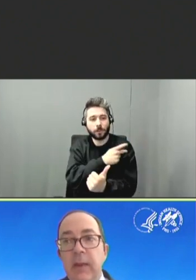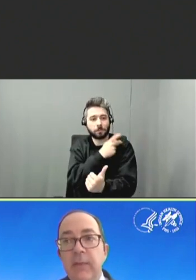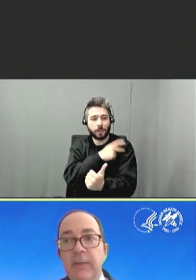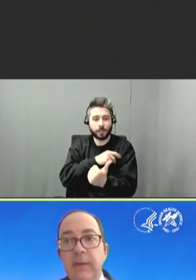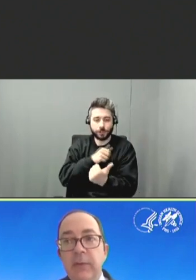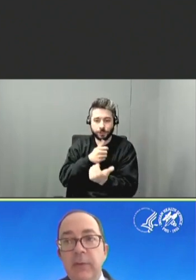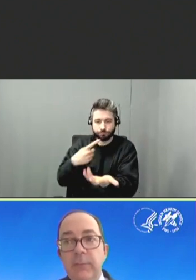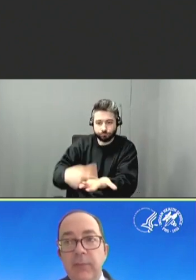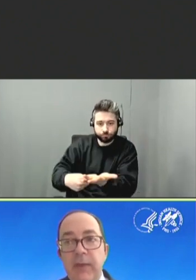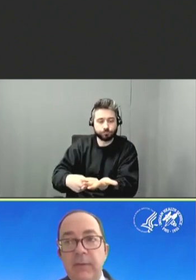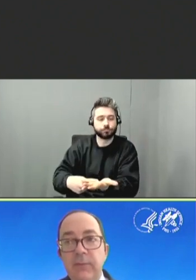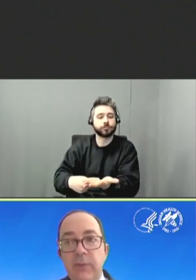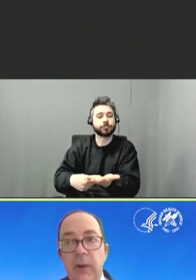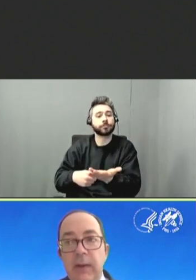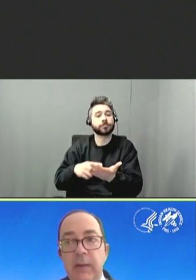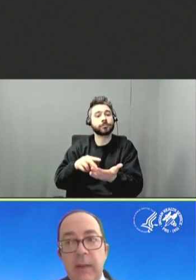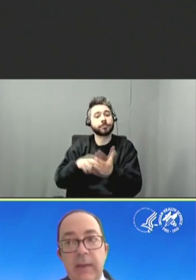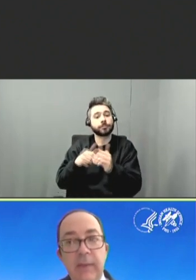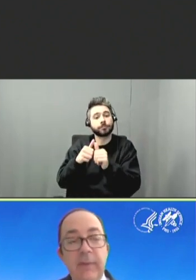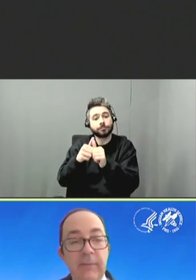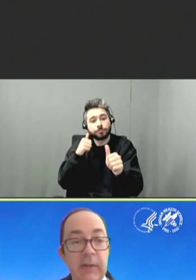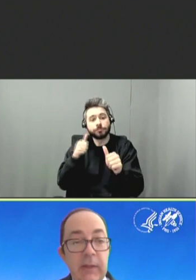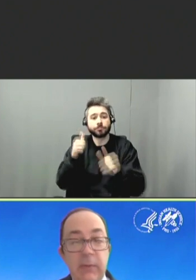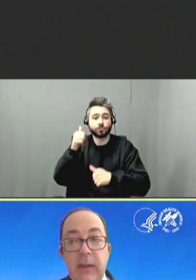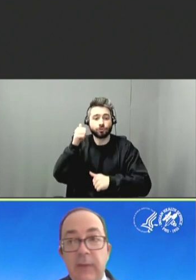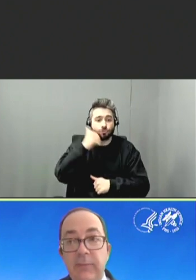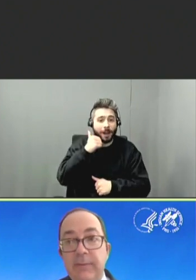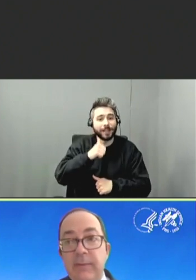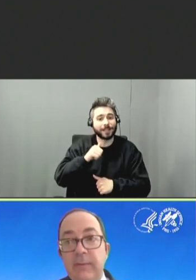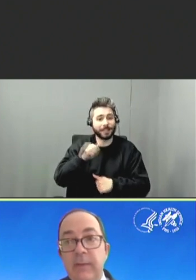This includes preventive chronic and, yes, even acute care visits.